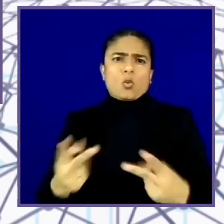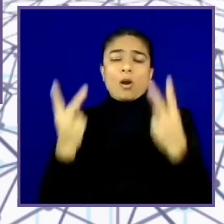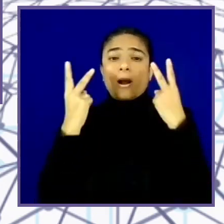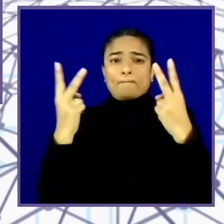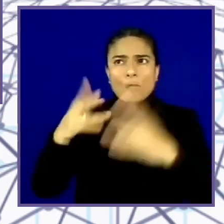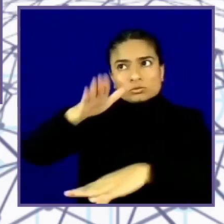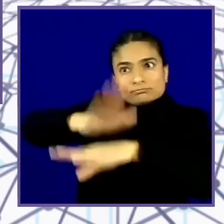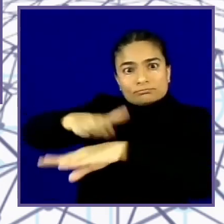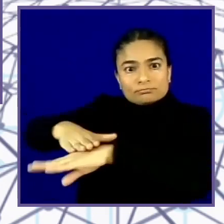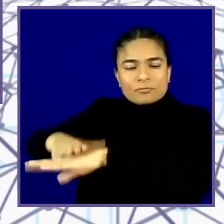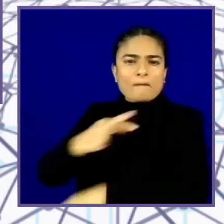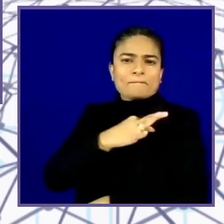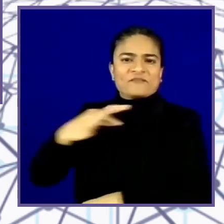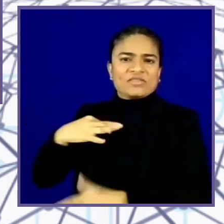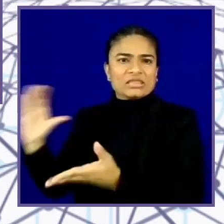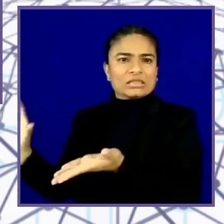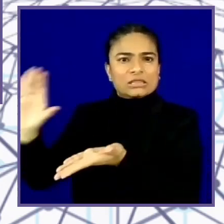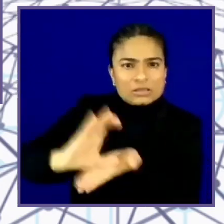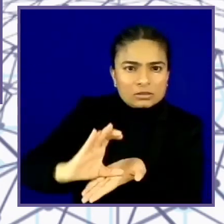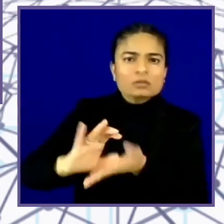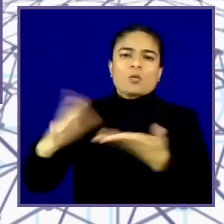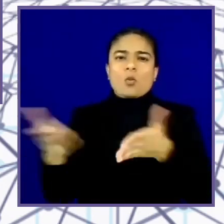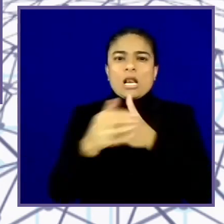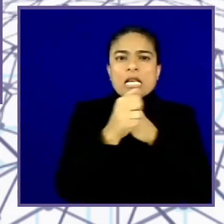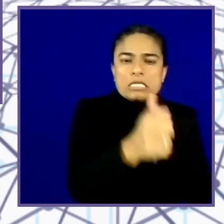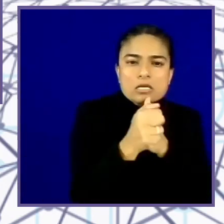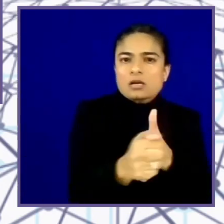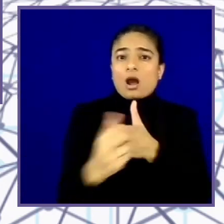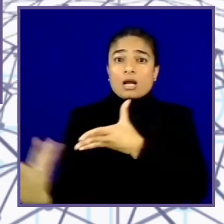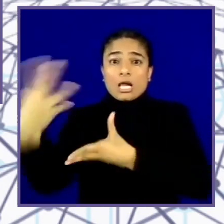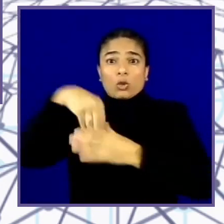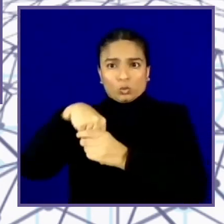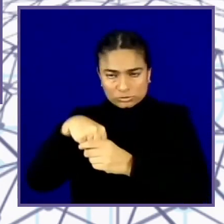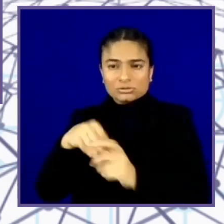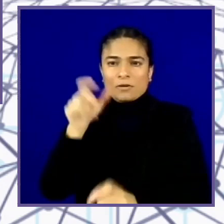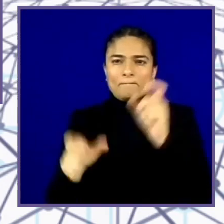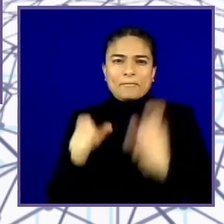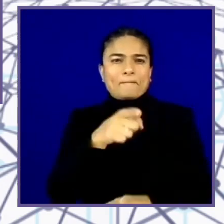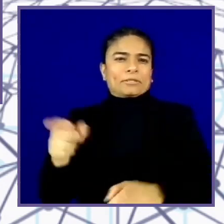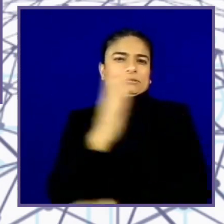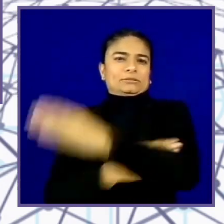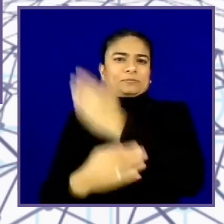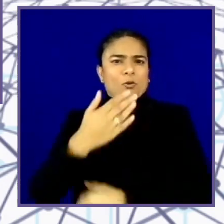But as we zoom in and we recognise that banks and financial service industry leaders are one